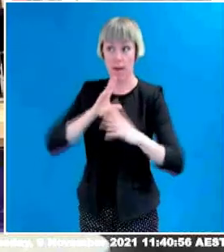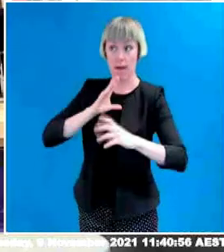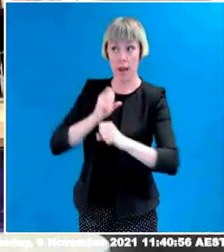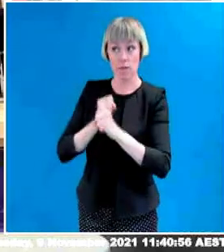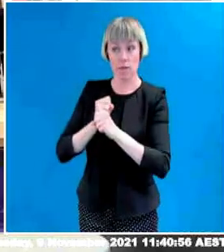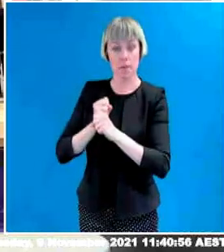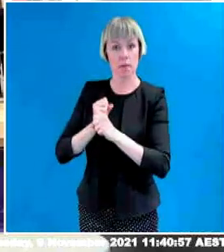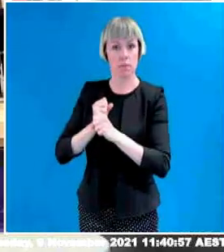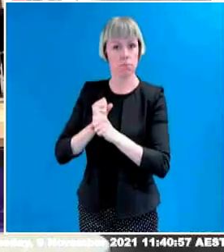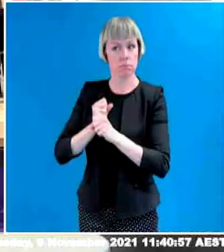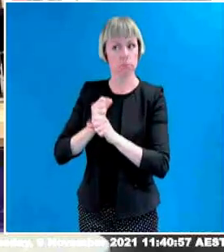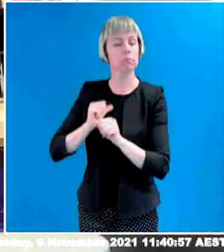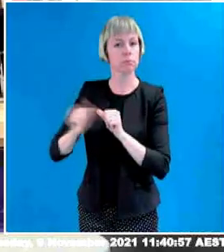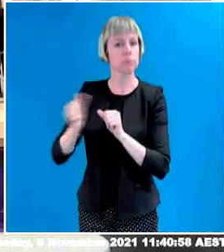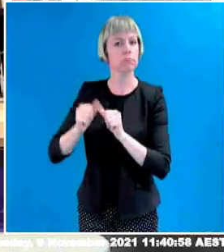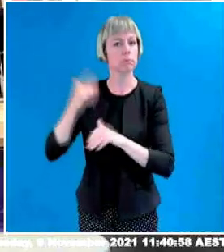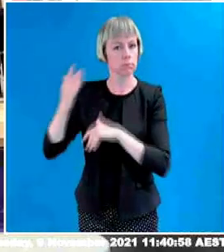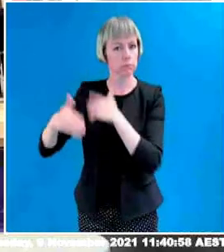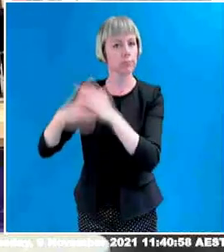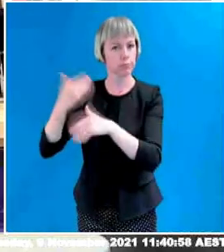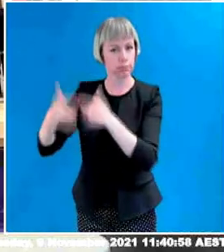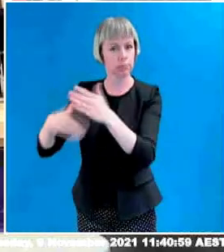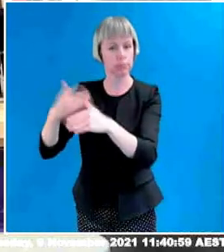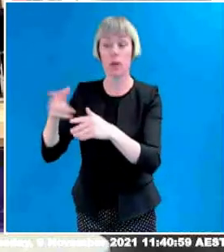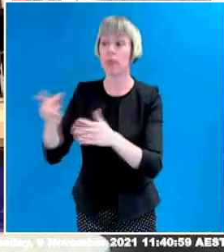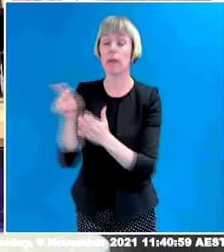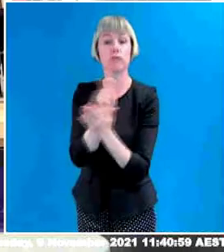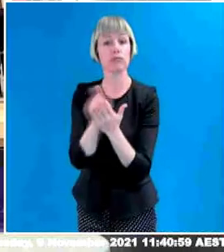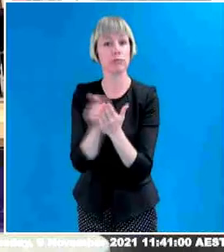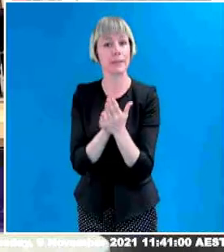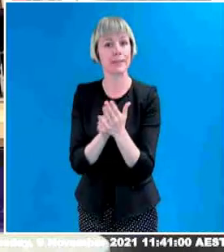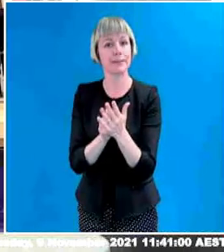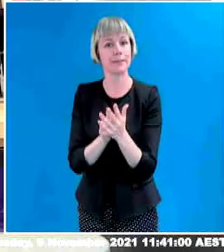They have drafted a national action plan on the implementation of business and